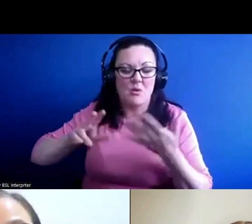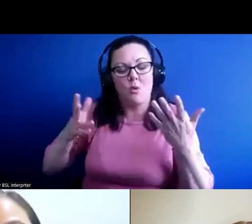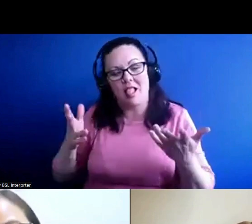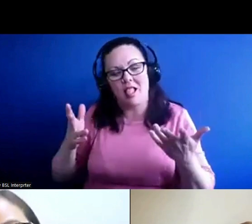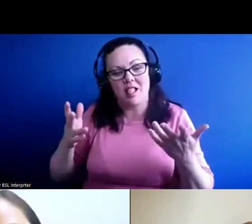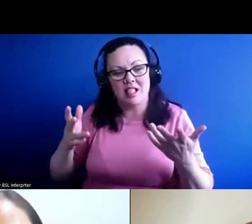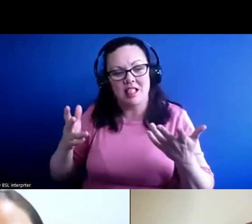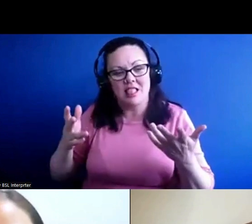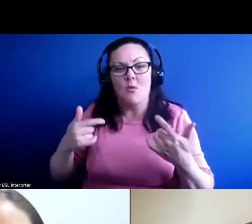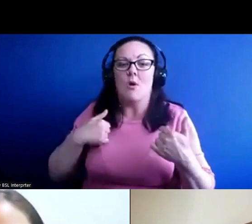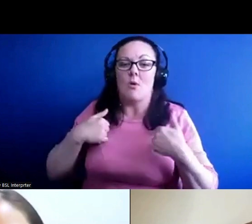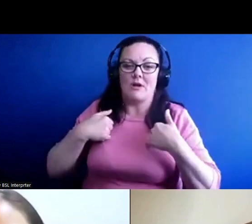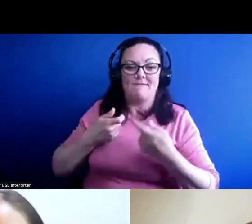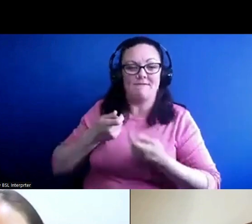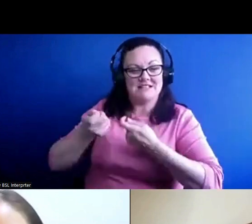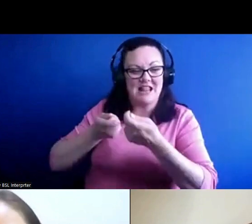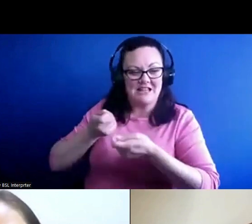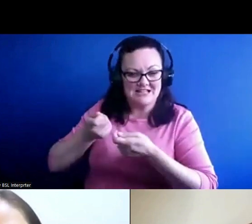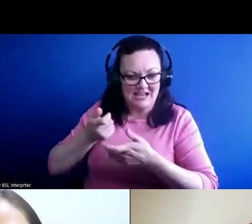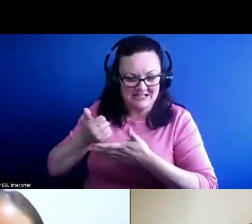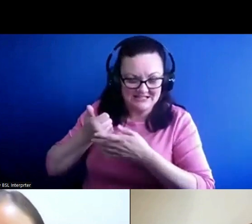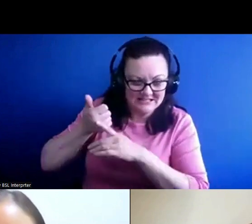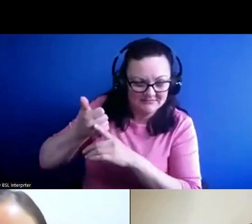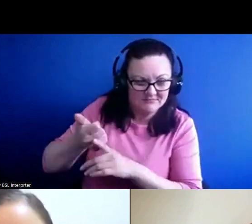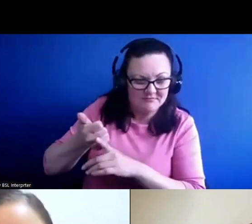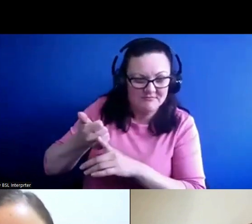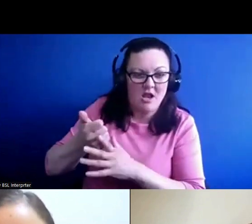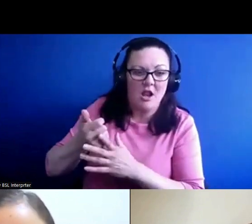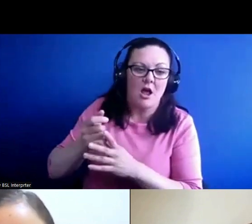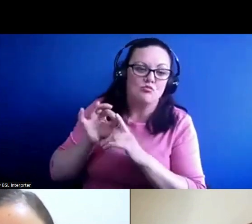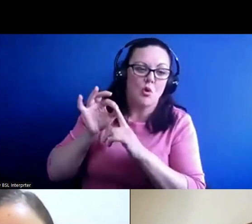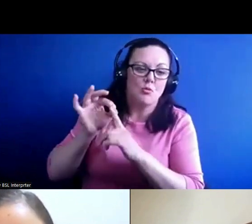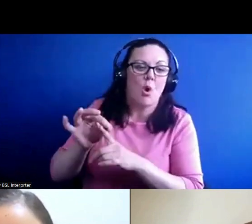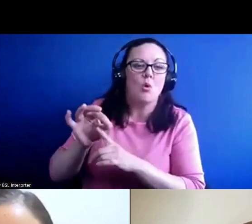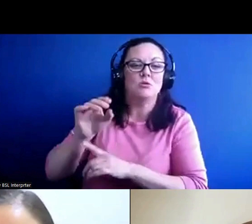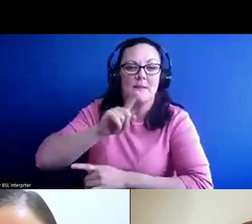facilitate for example proposal making or proposal making for a